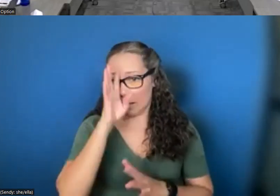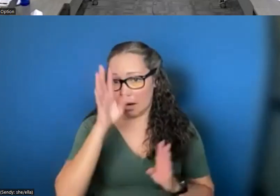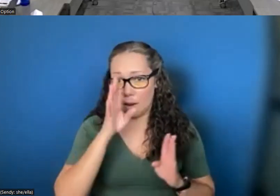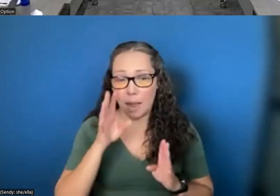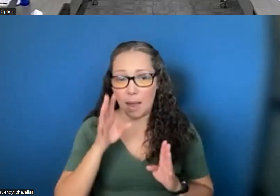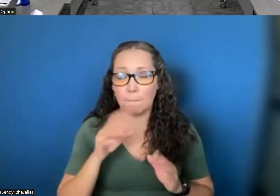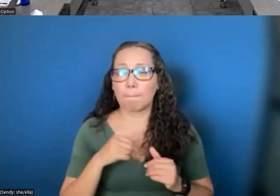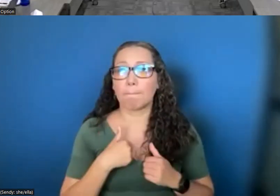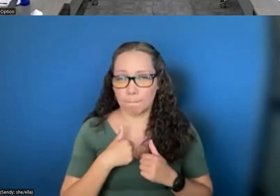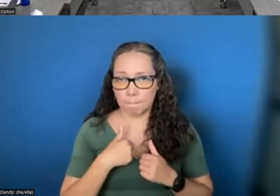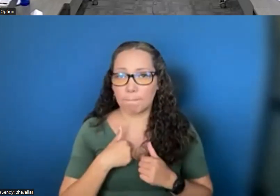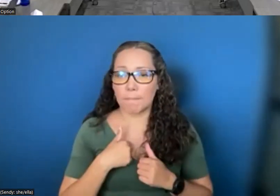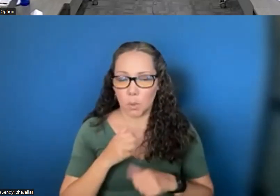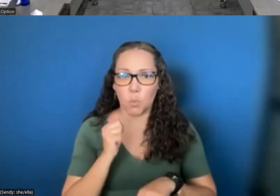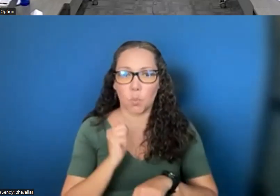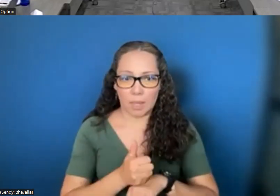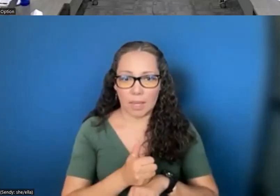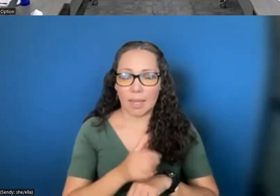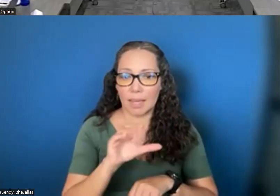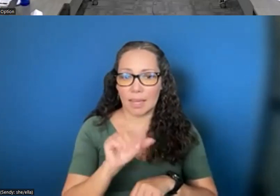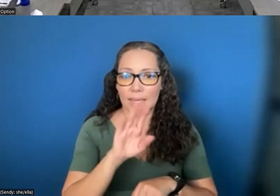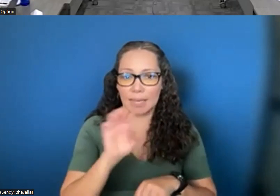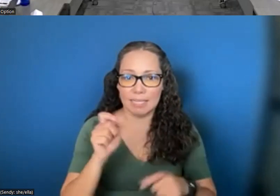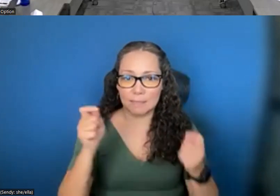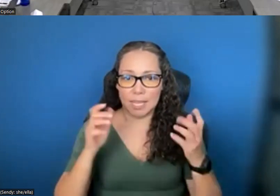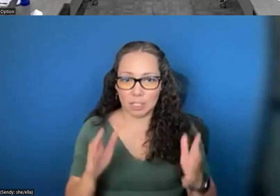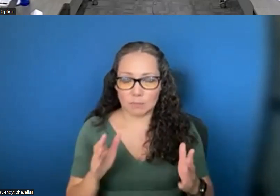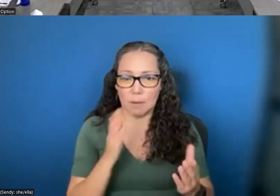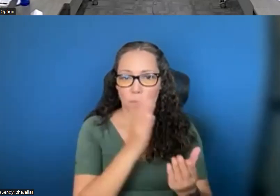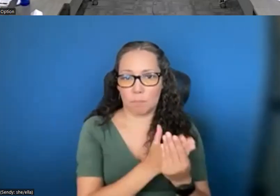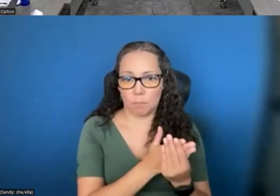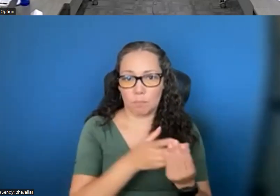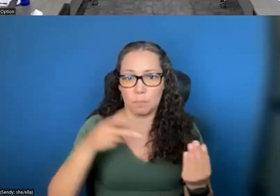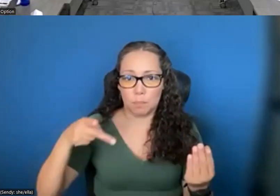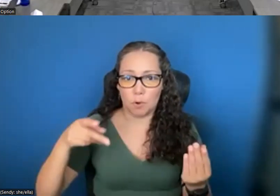management portfolio of what we can do to help those those individuals as well so that's kind